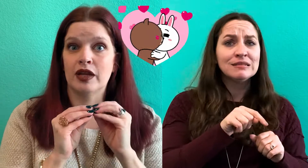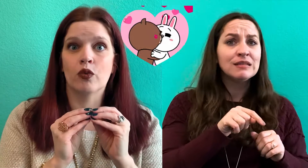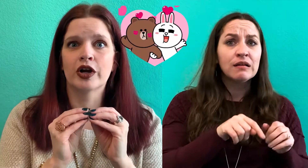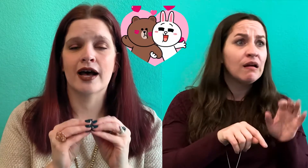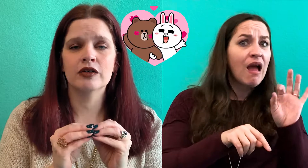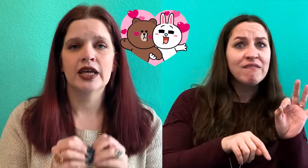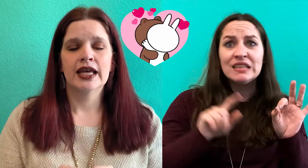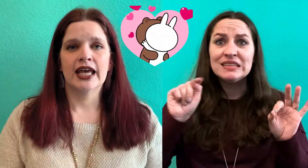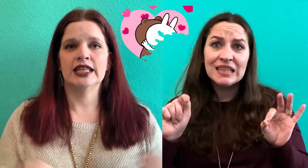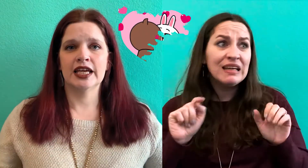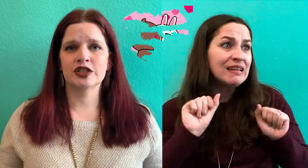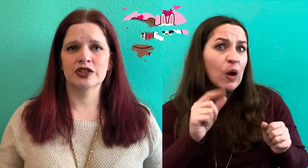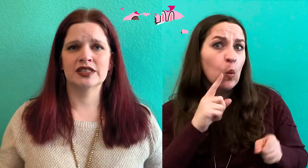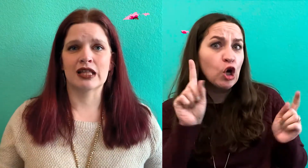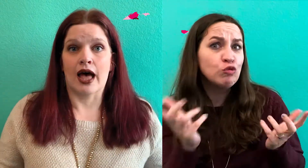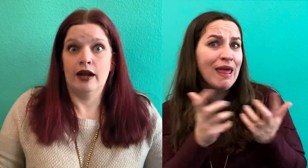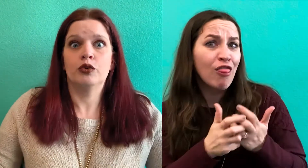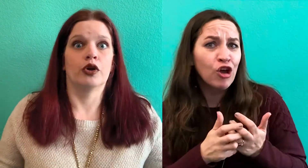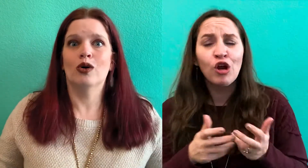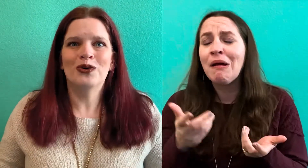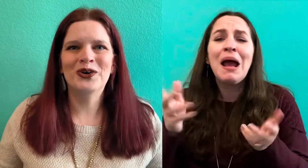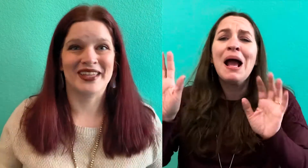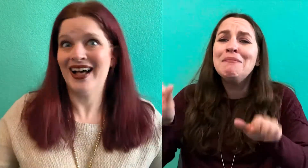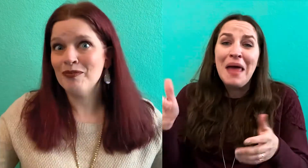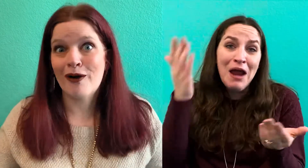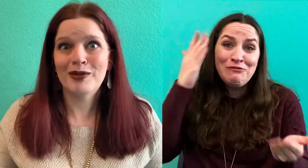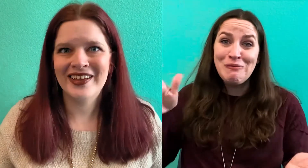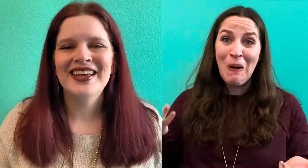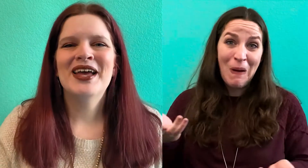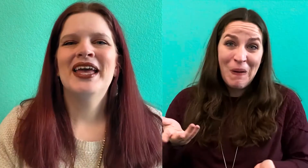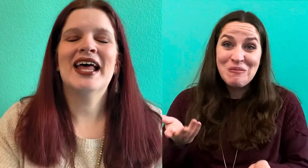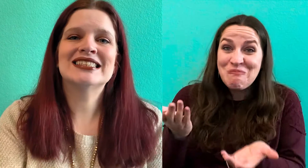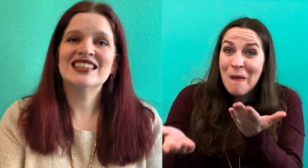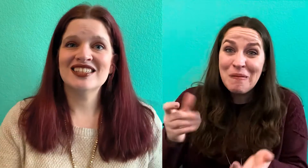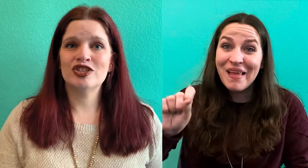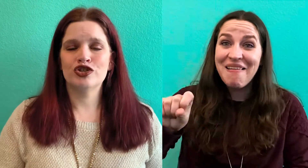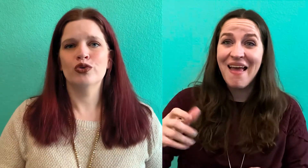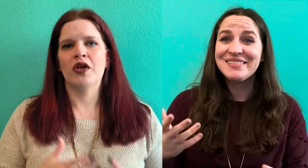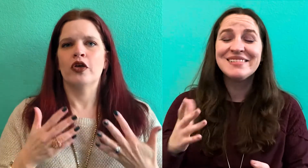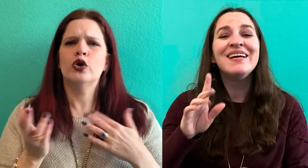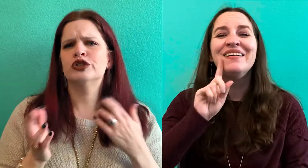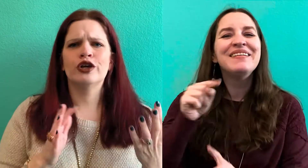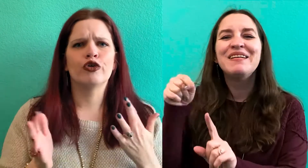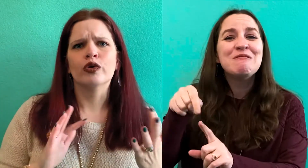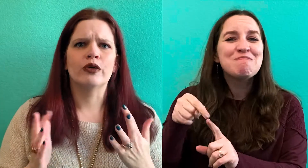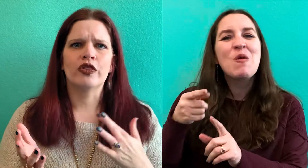And it work out"? And the answer is, I don't know. Yeah, probably. It has less to do with who's congruent with